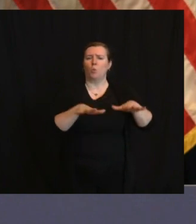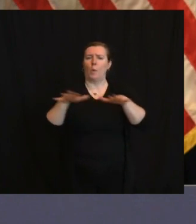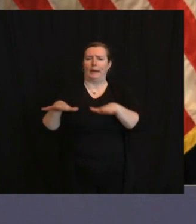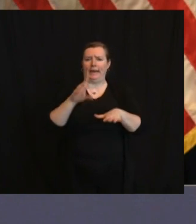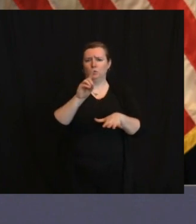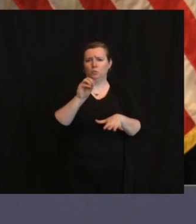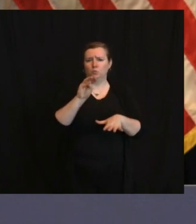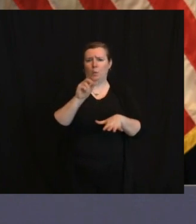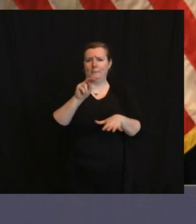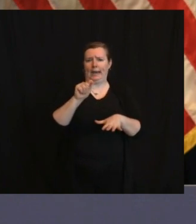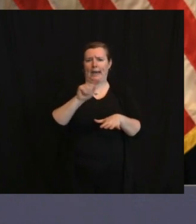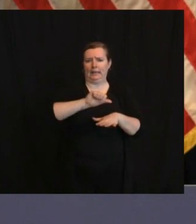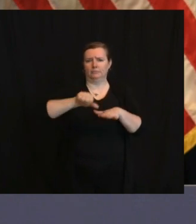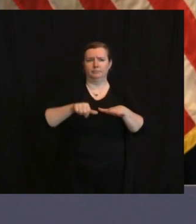UNFORTUNATELY, A RESILIENCY AND